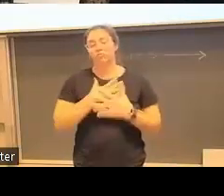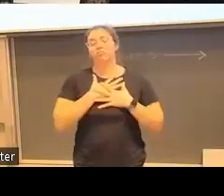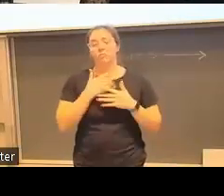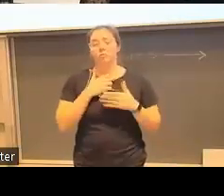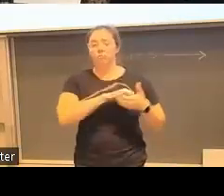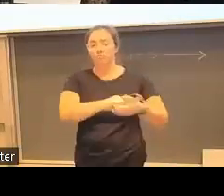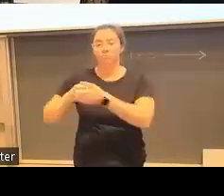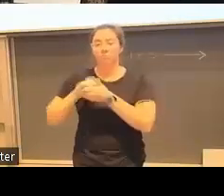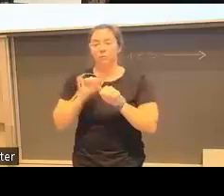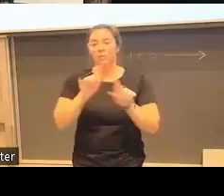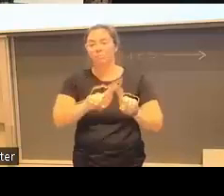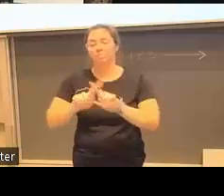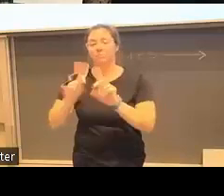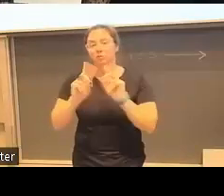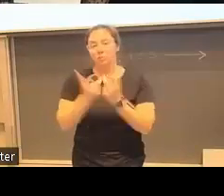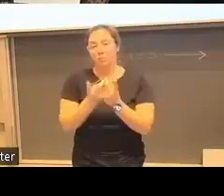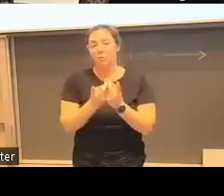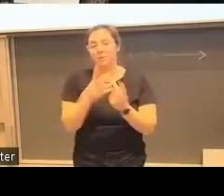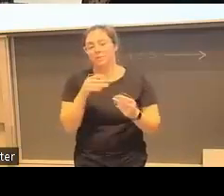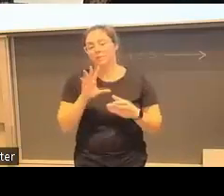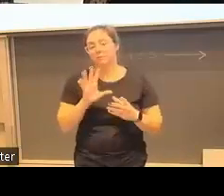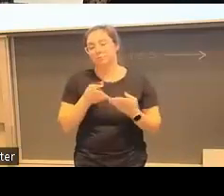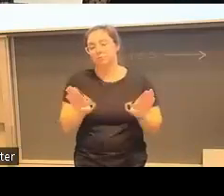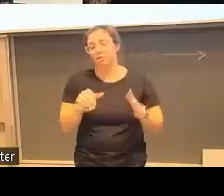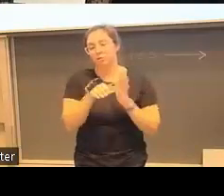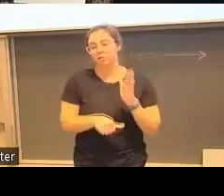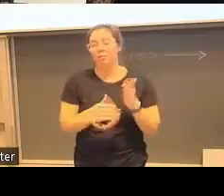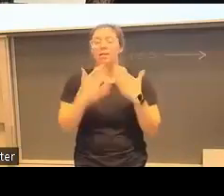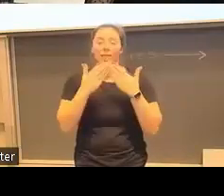departments especially for me and general surgery thank you for letting us share some of our work